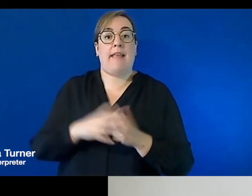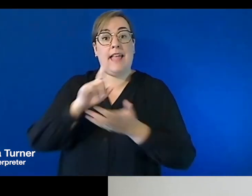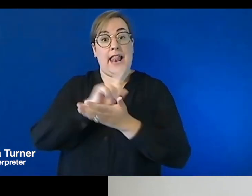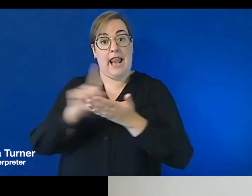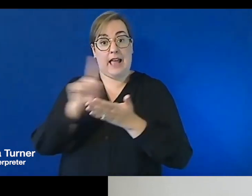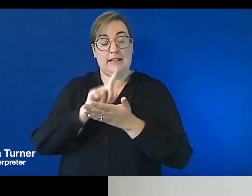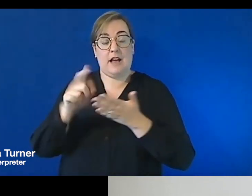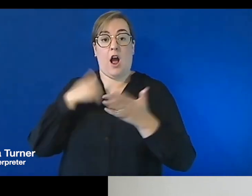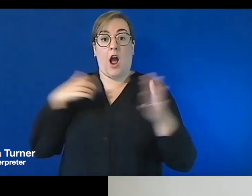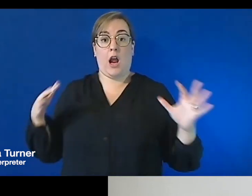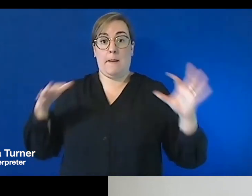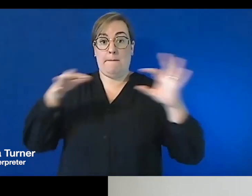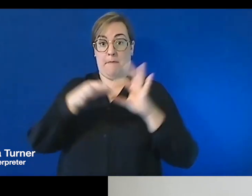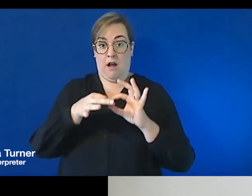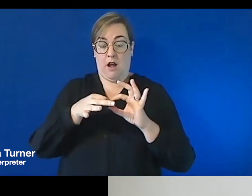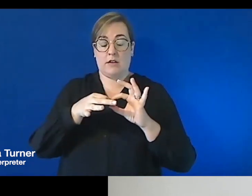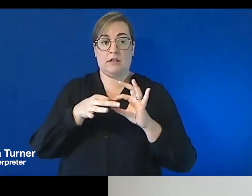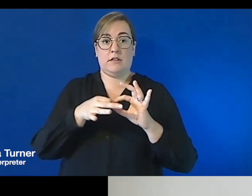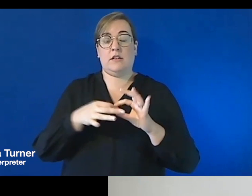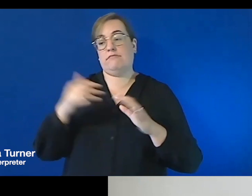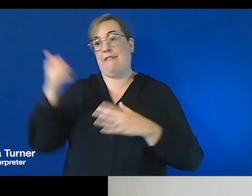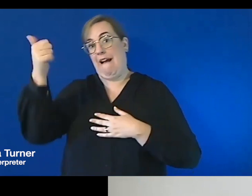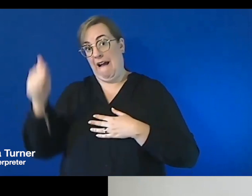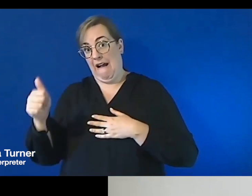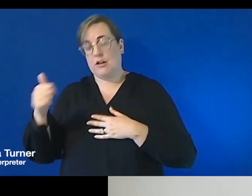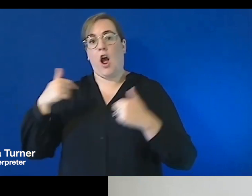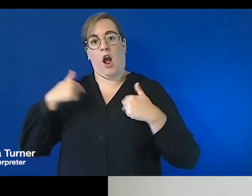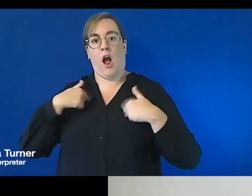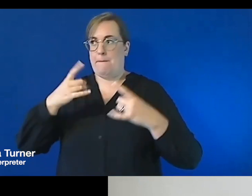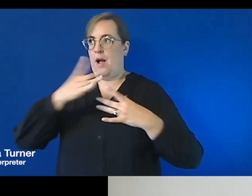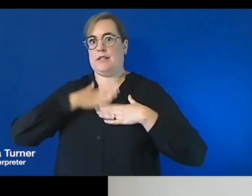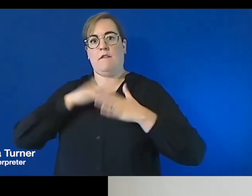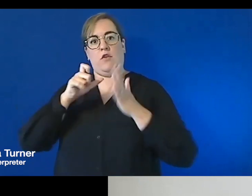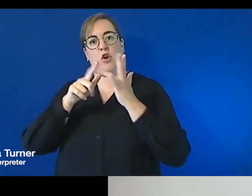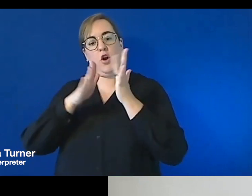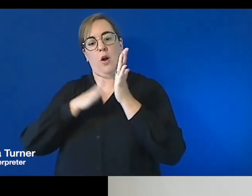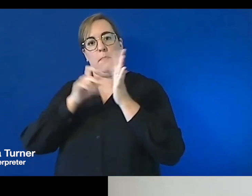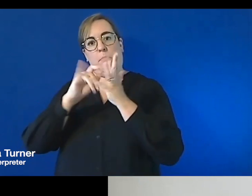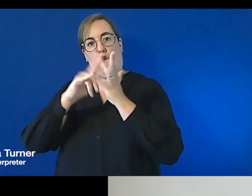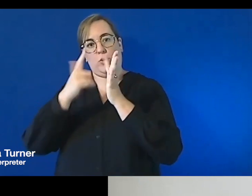is a passion to creativity in art, I'm a composer, and into technology and with how I become involved